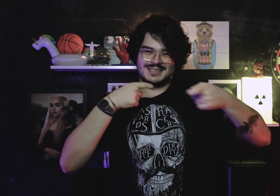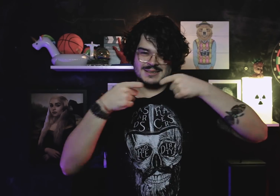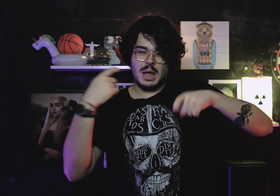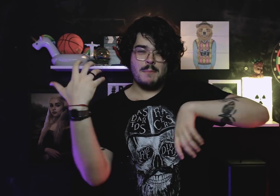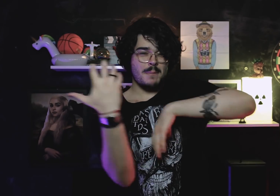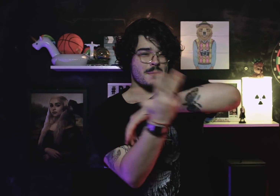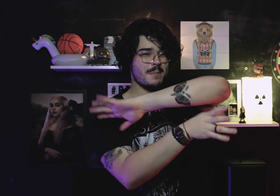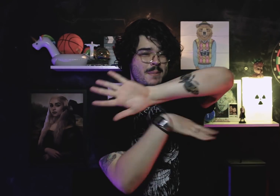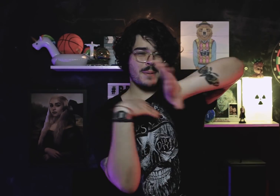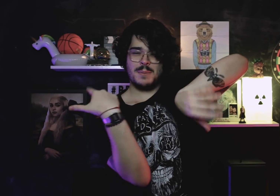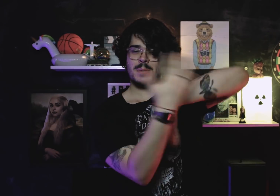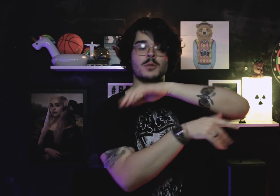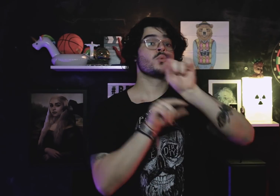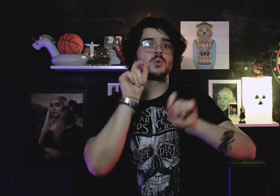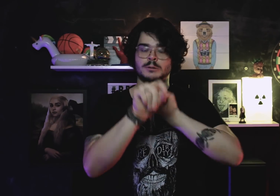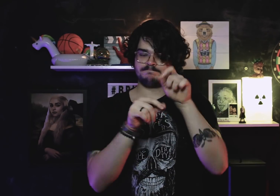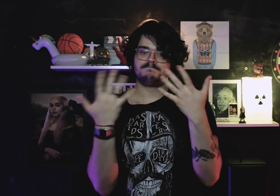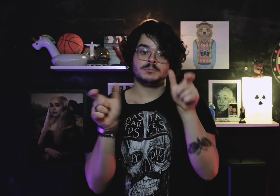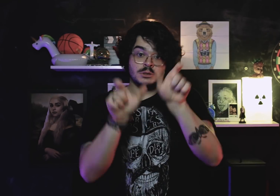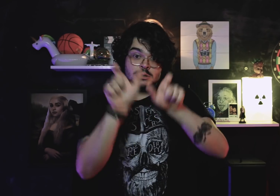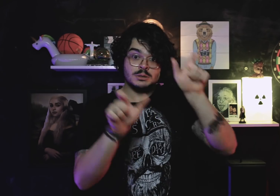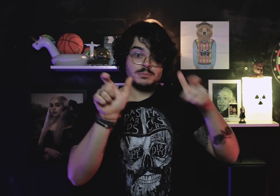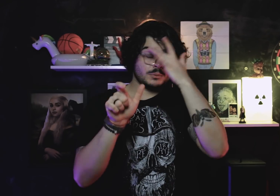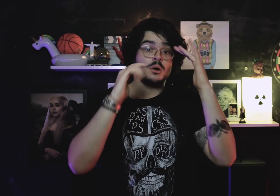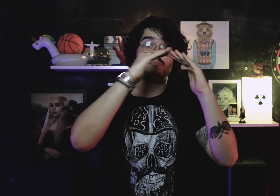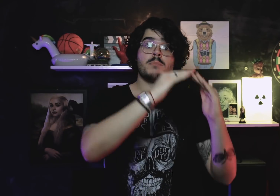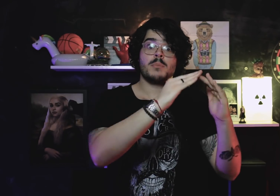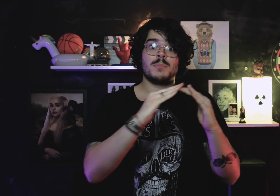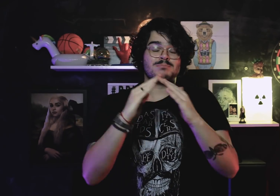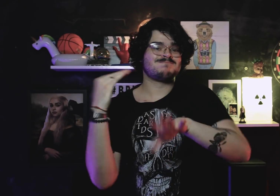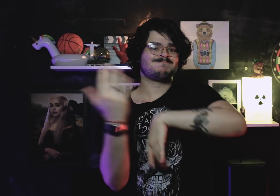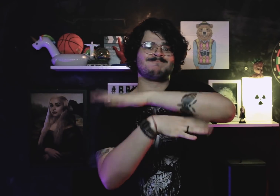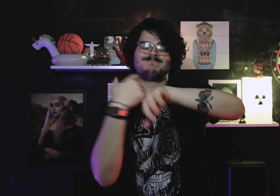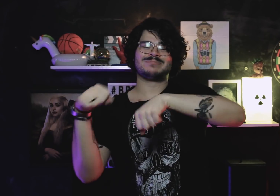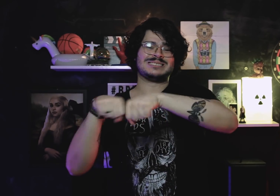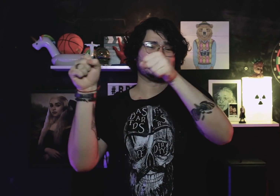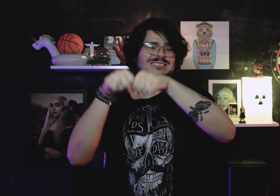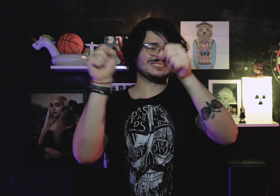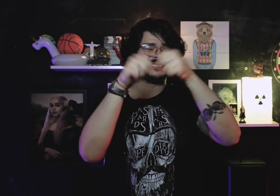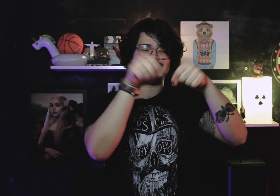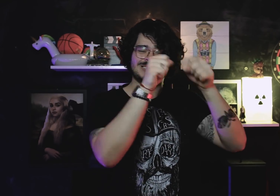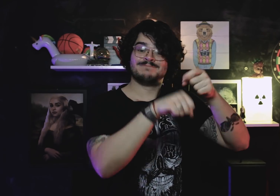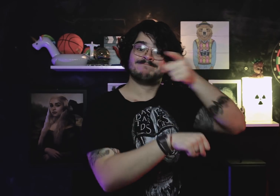The conflict left much damage in this region,